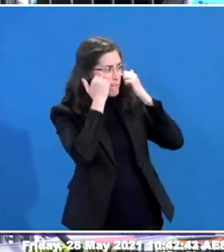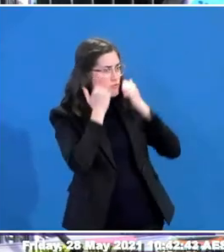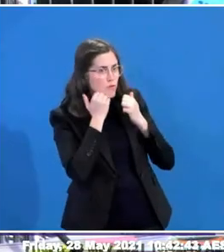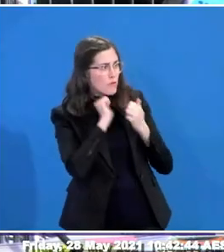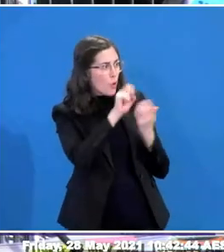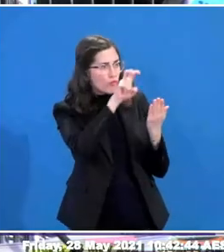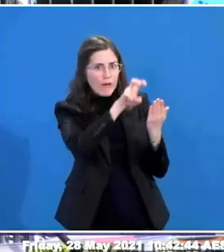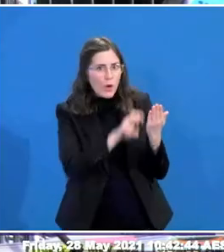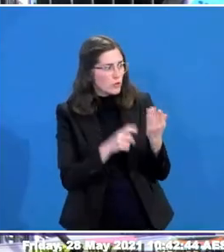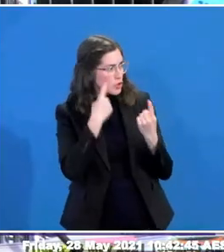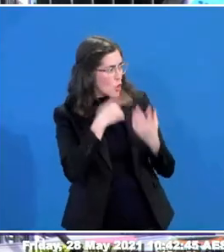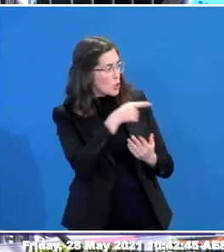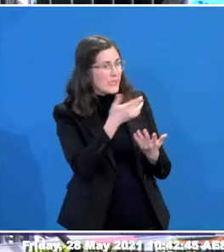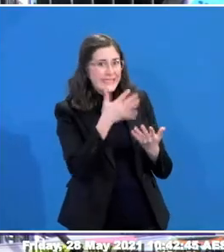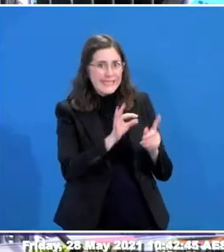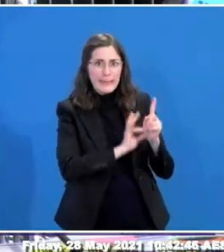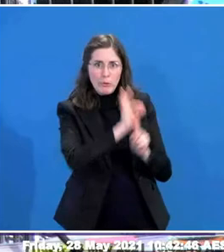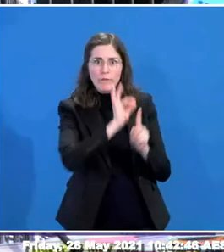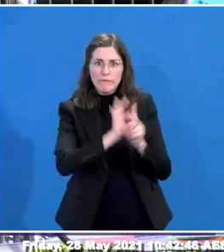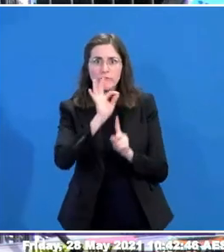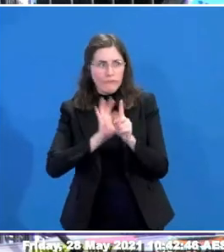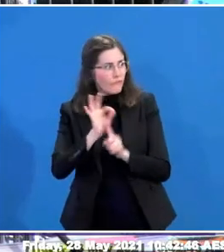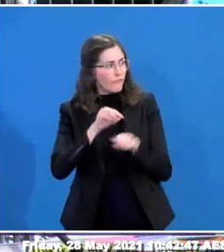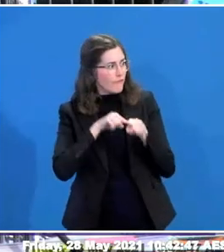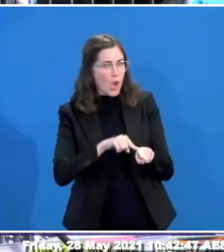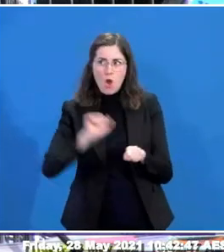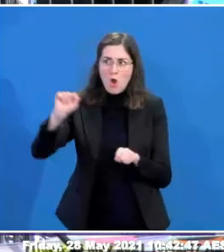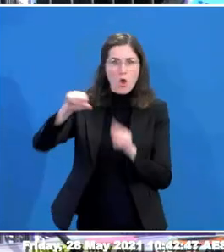each of the recommendations in this Piaud report, how those particular